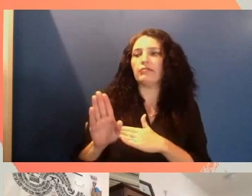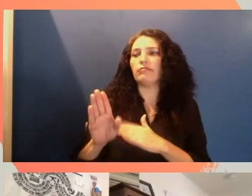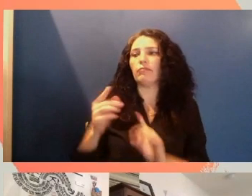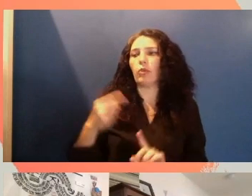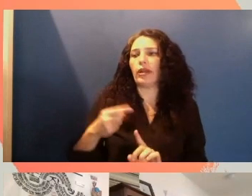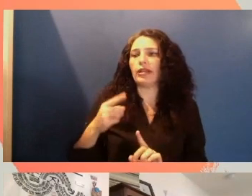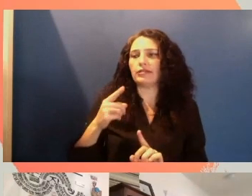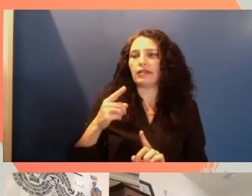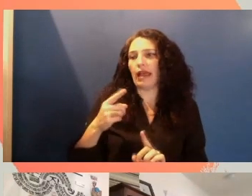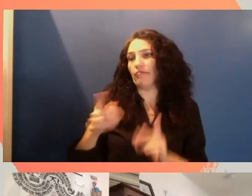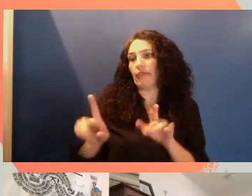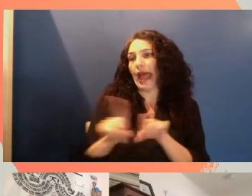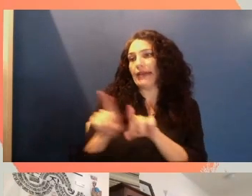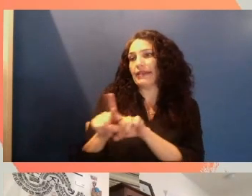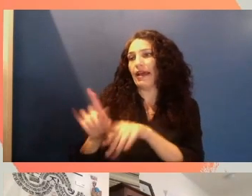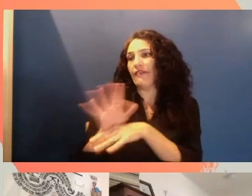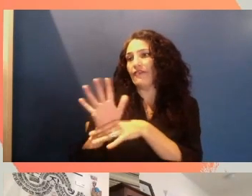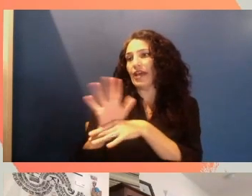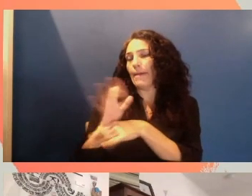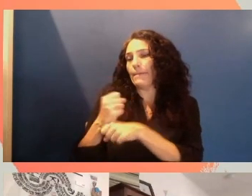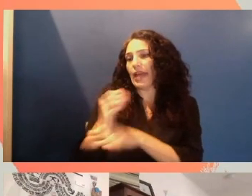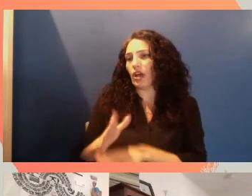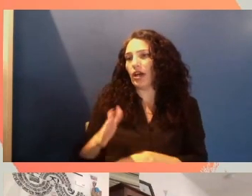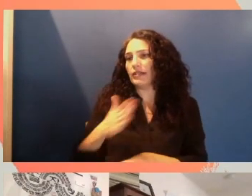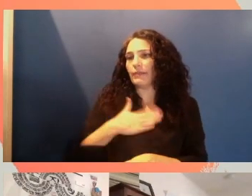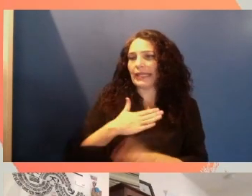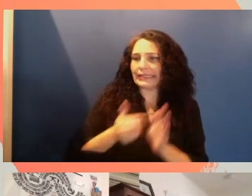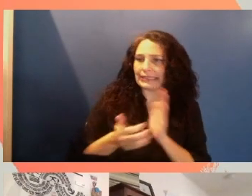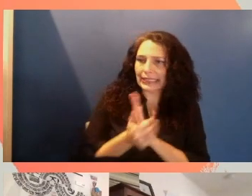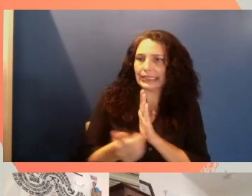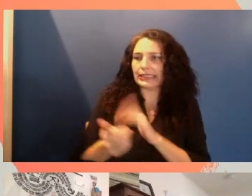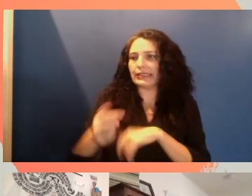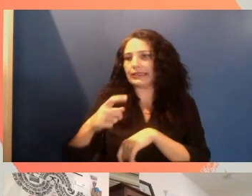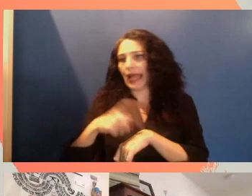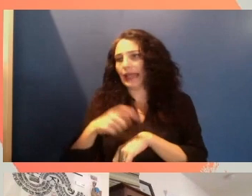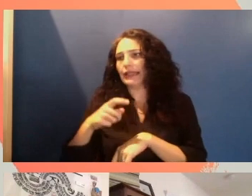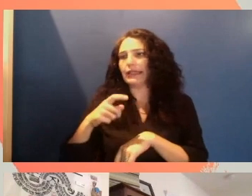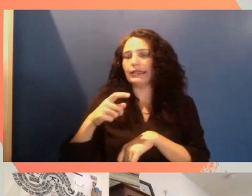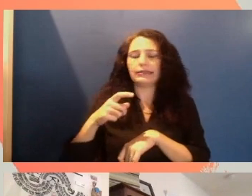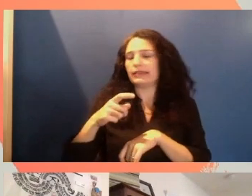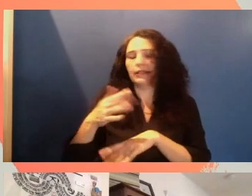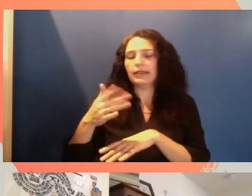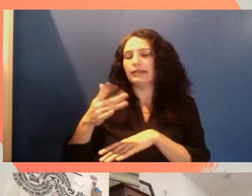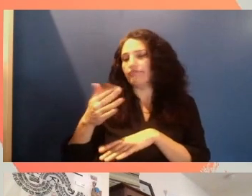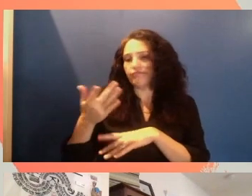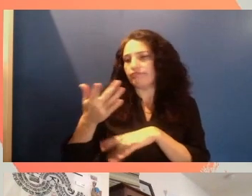And so, I felt that that was something that I could contribute in a way that was authentic